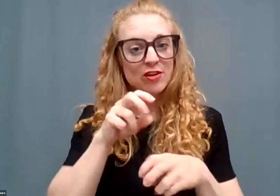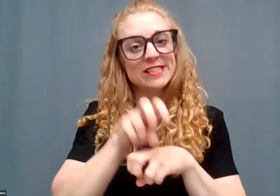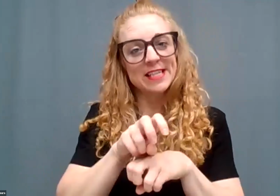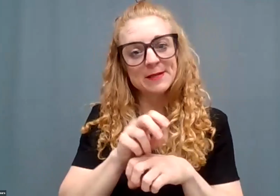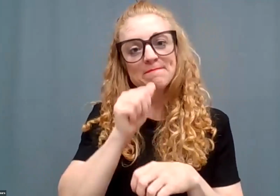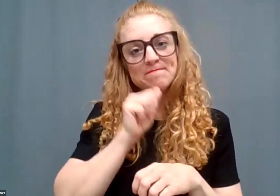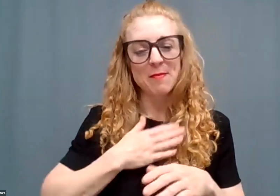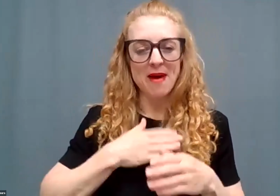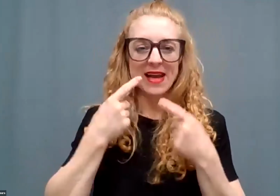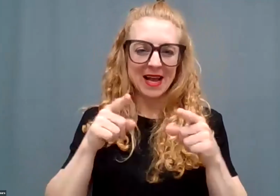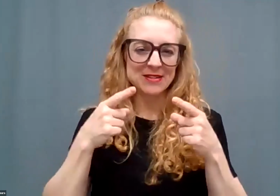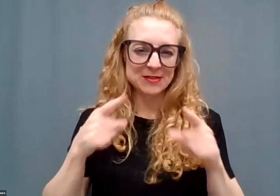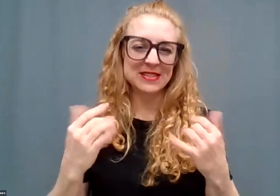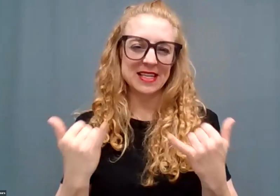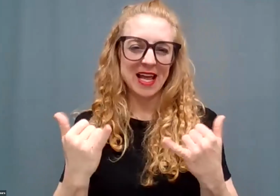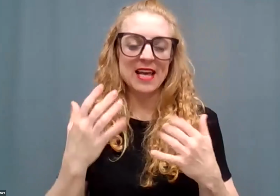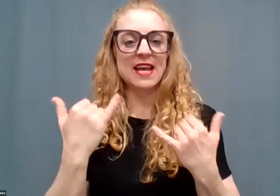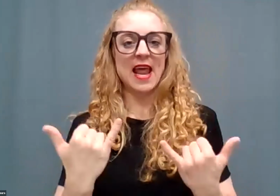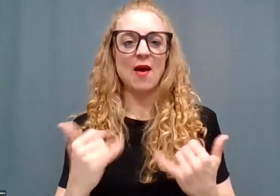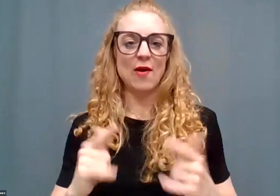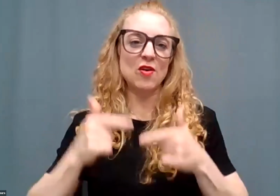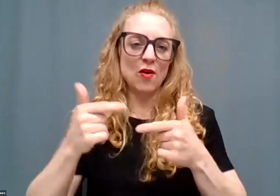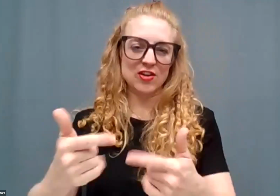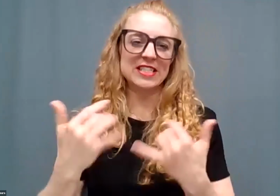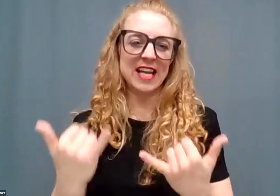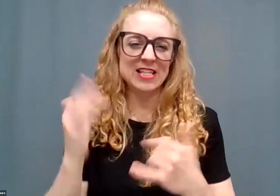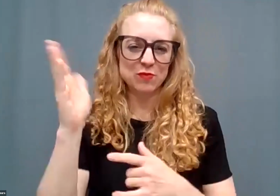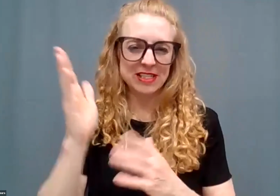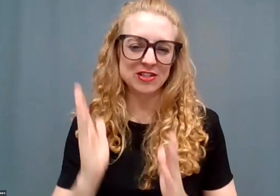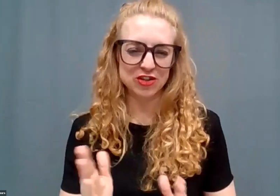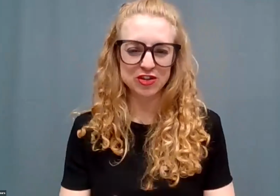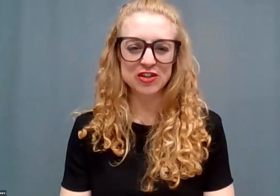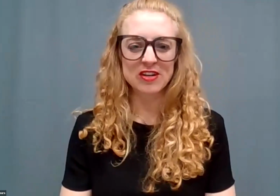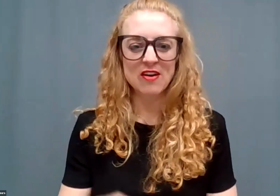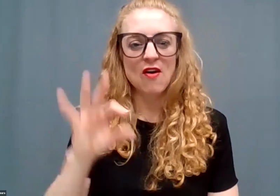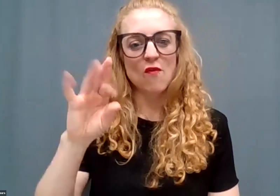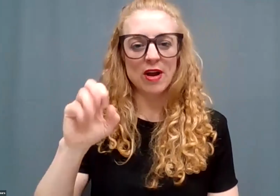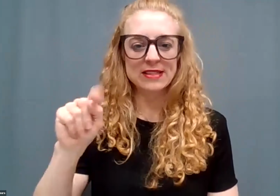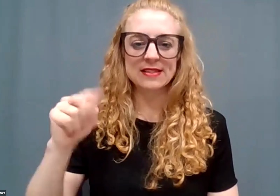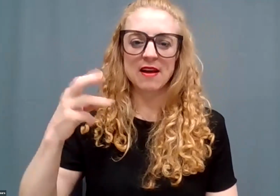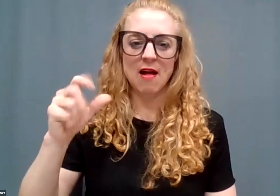of housekeeping today and I'll now hand it over to today's presenter Forest hollerman thank you